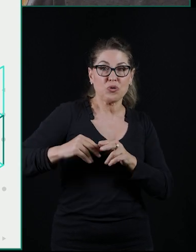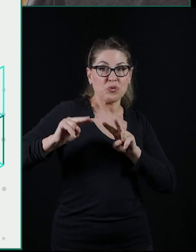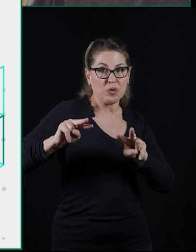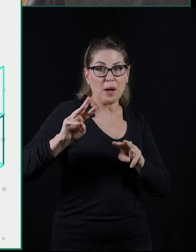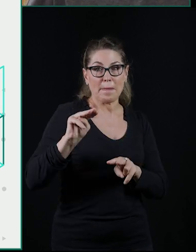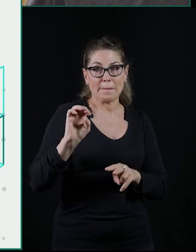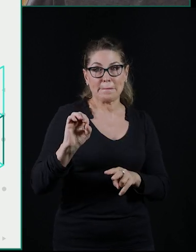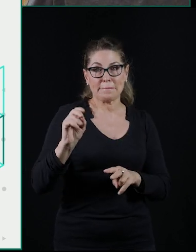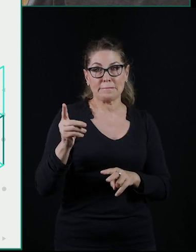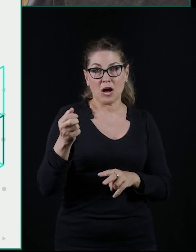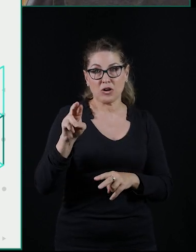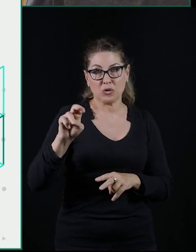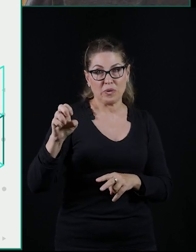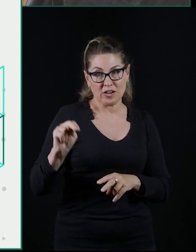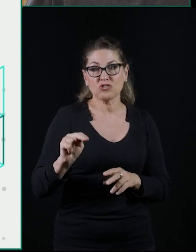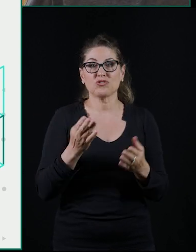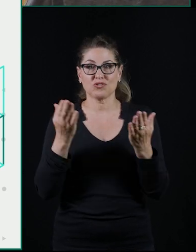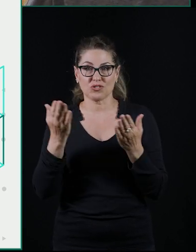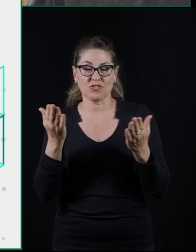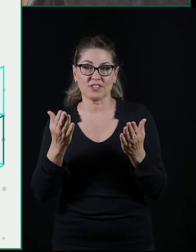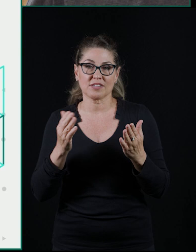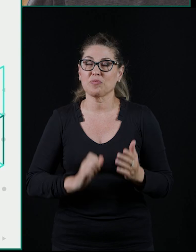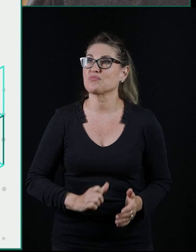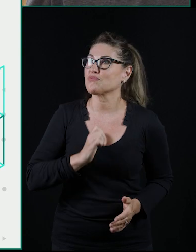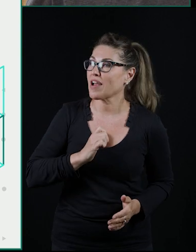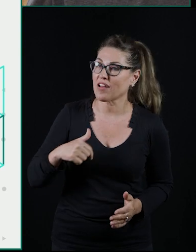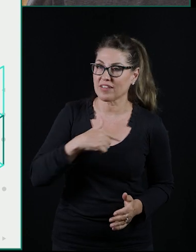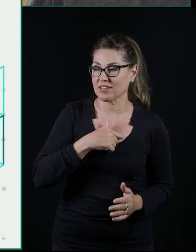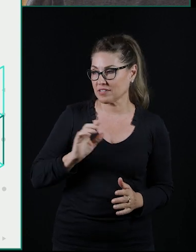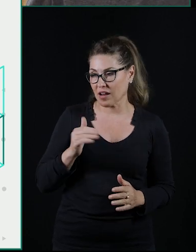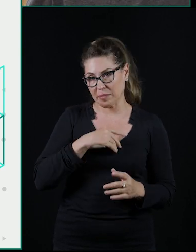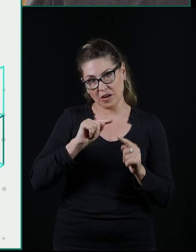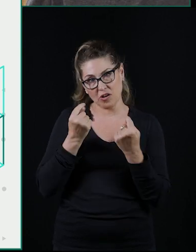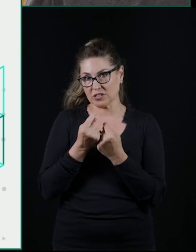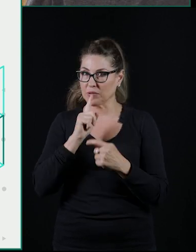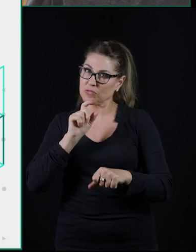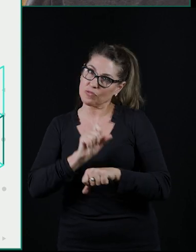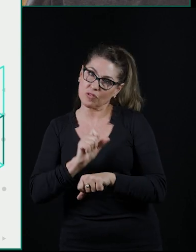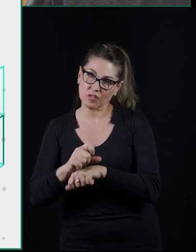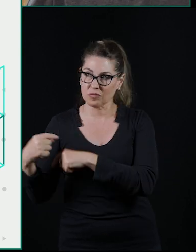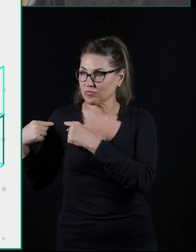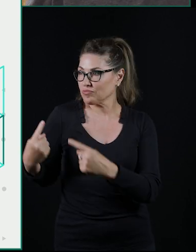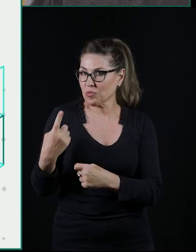This is something that I'm super proud of. Our team has worked on this very hard in the past year